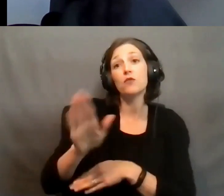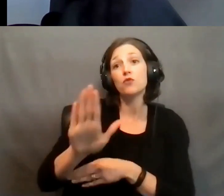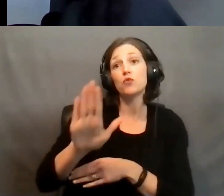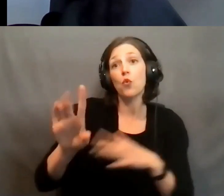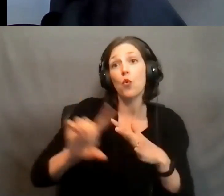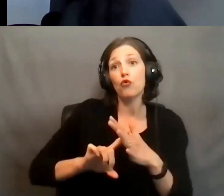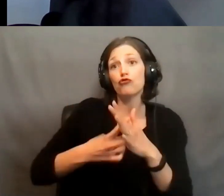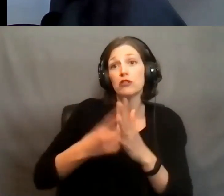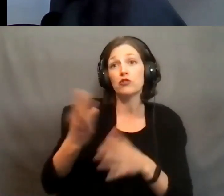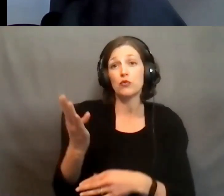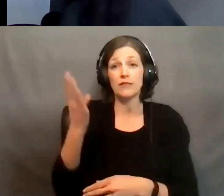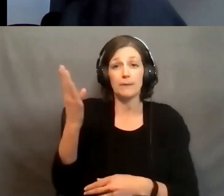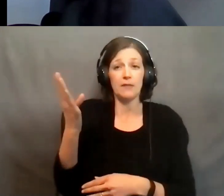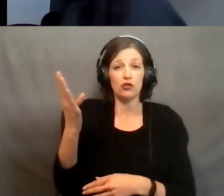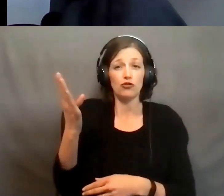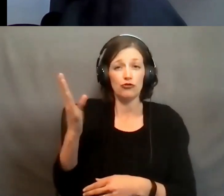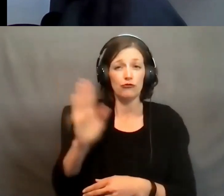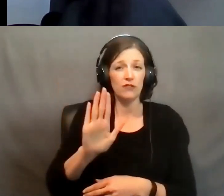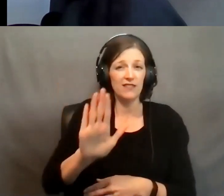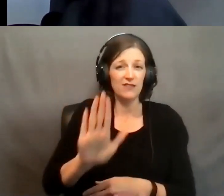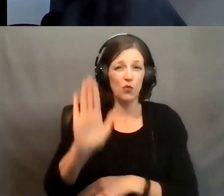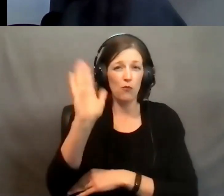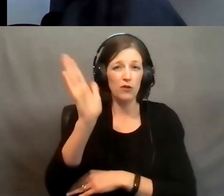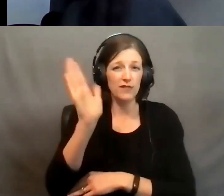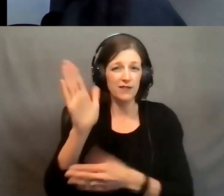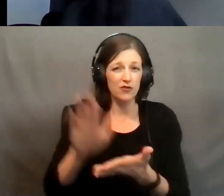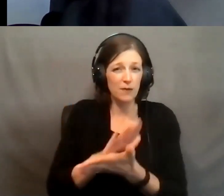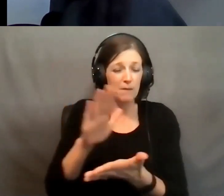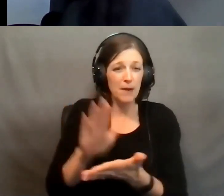is essentially a presentation paper 13:12:21 and you do not have to